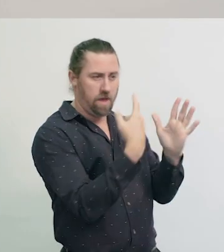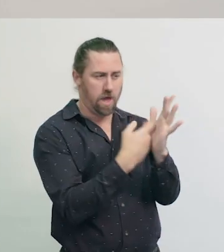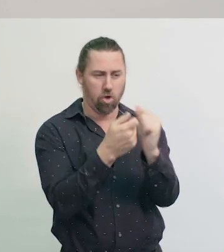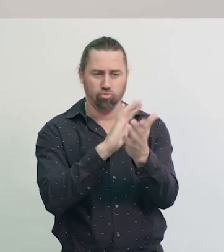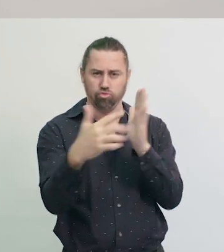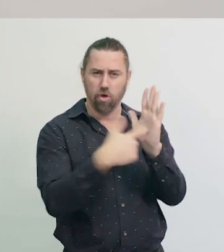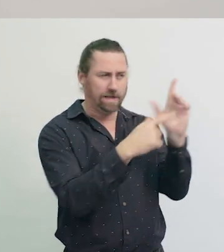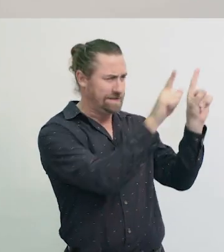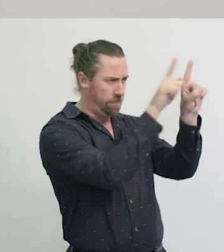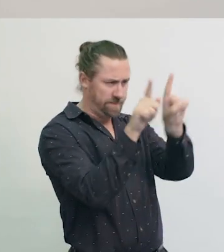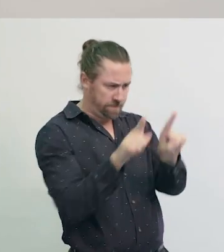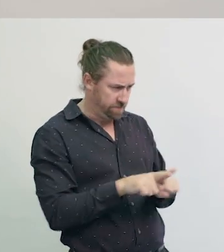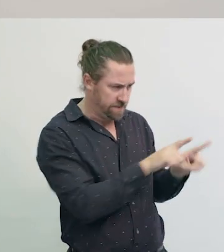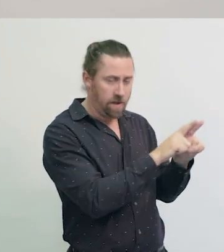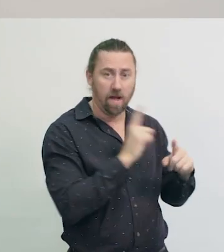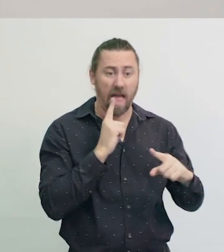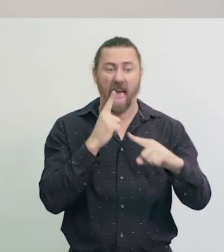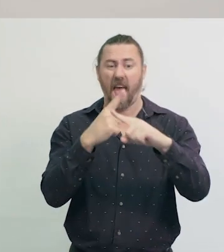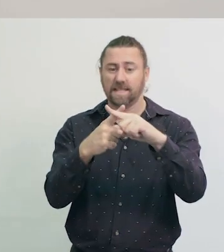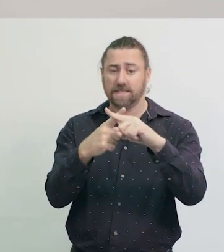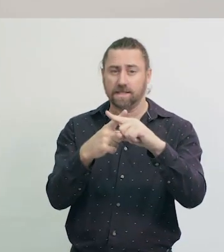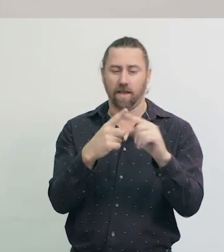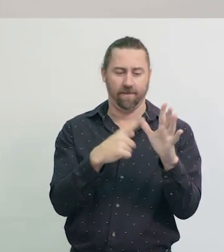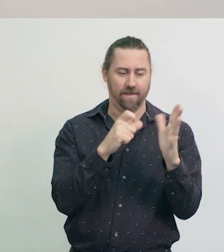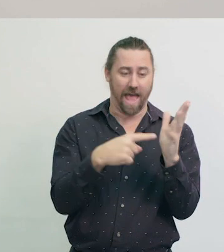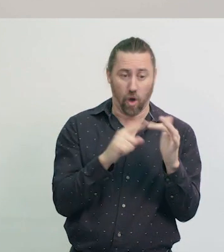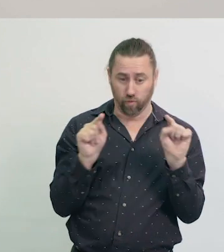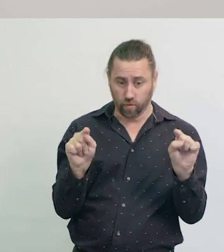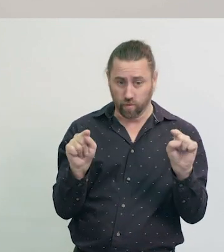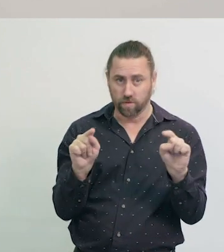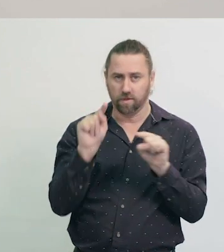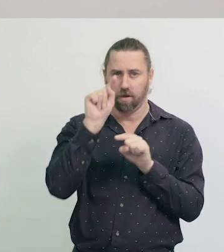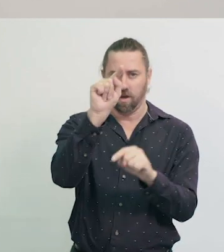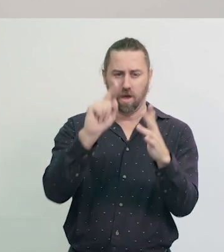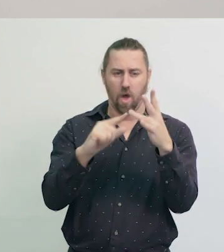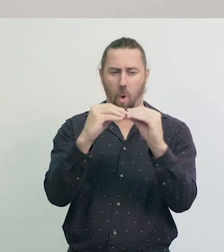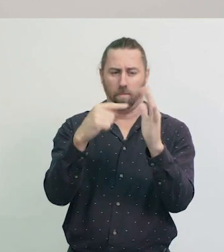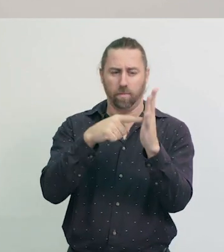and our letter 'X' had two equal acute angles and two equal obtuse angles.